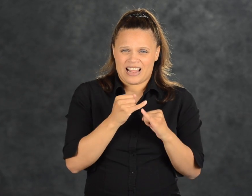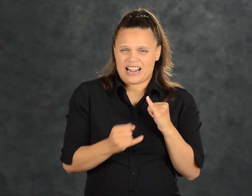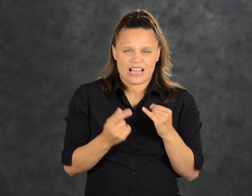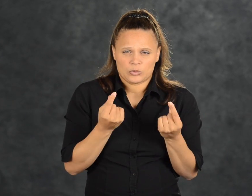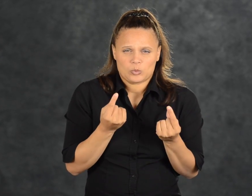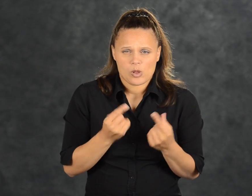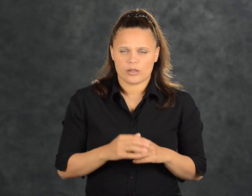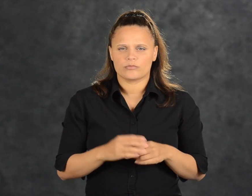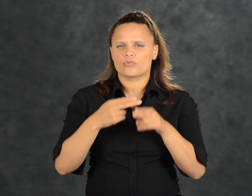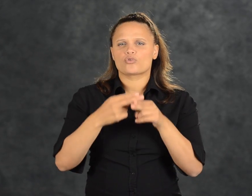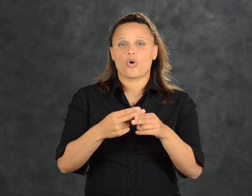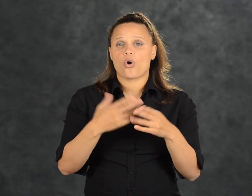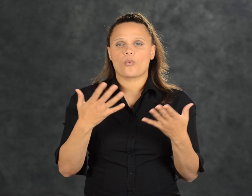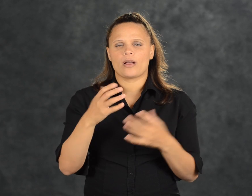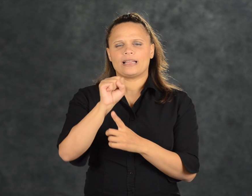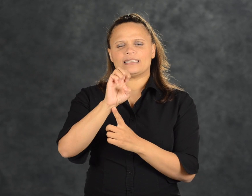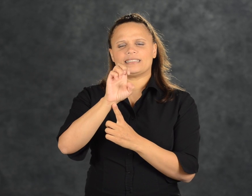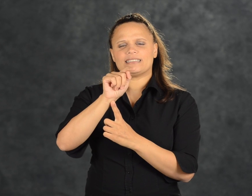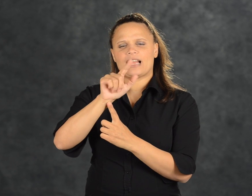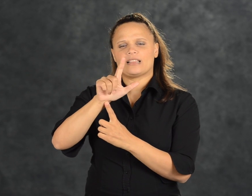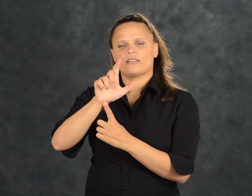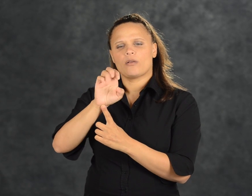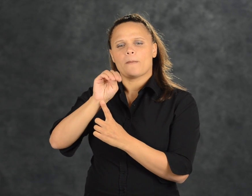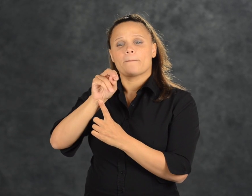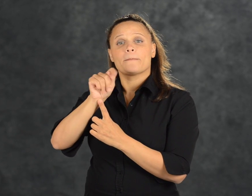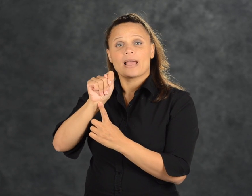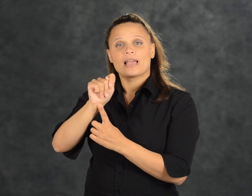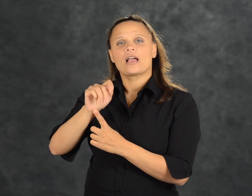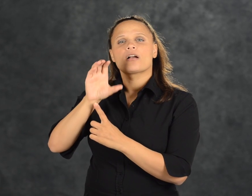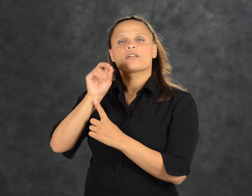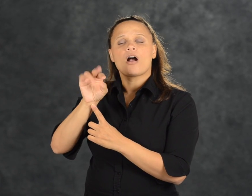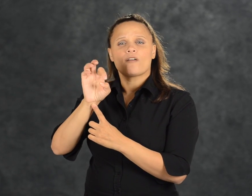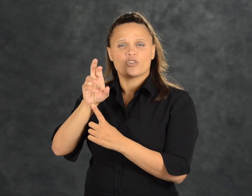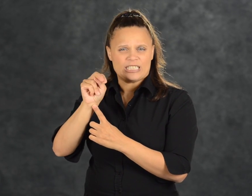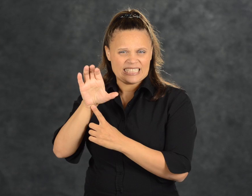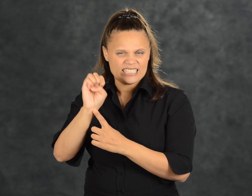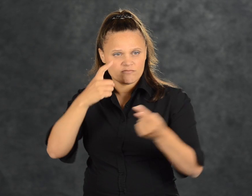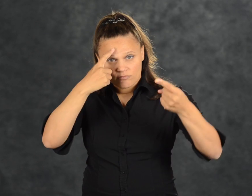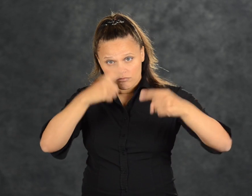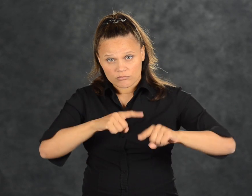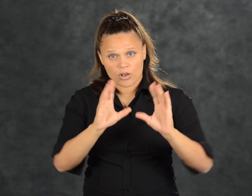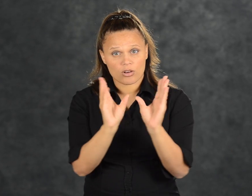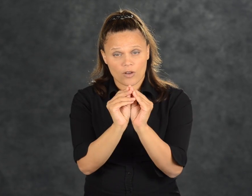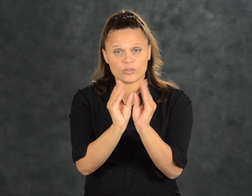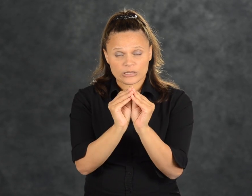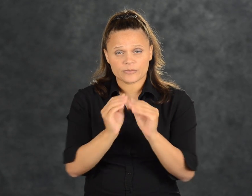It is called a Settlement Conference.